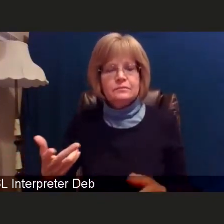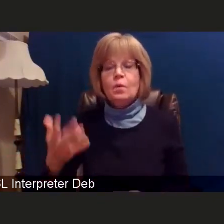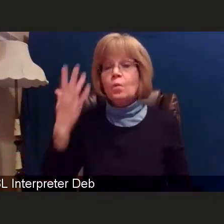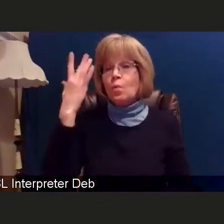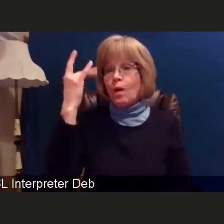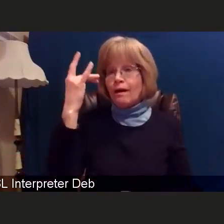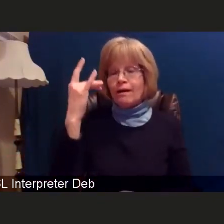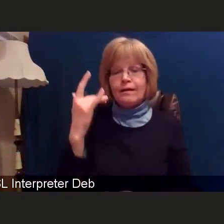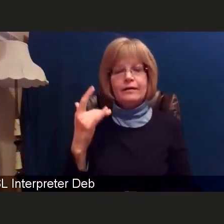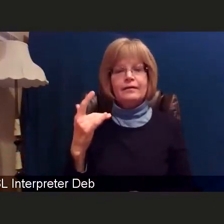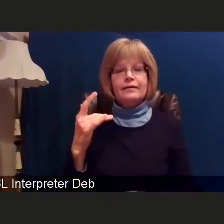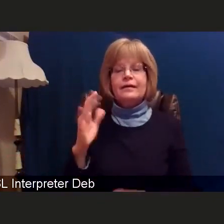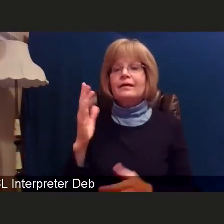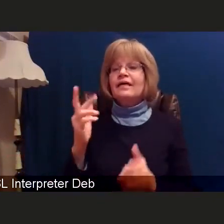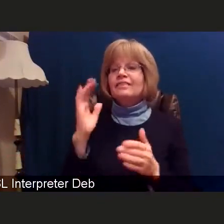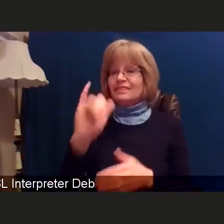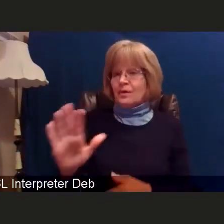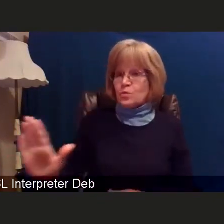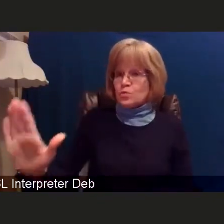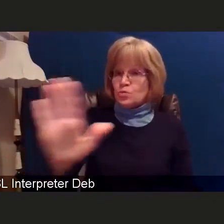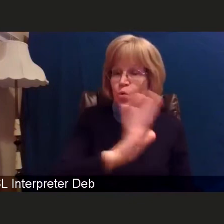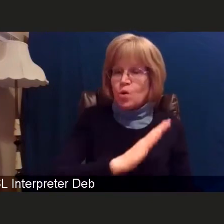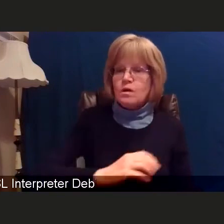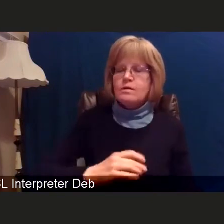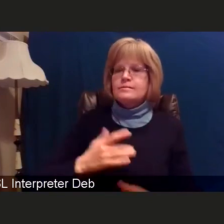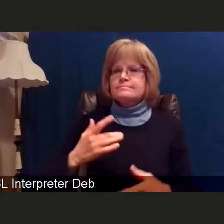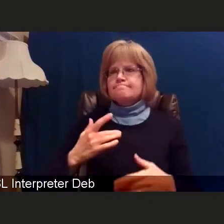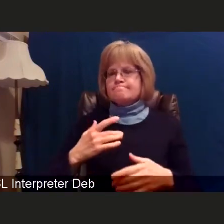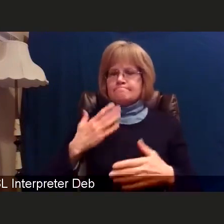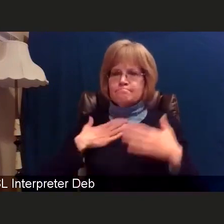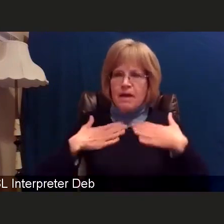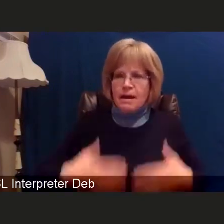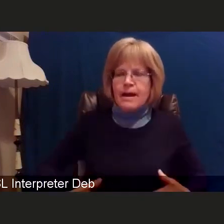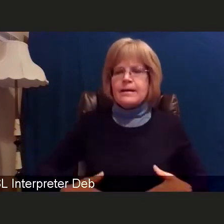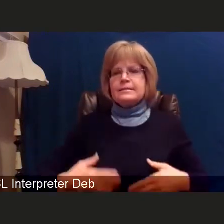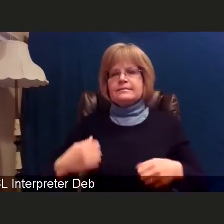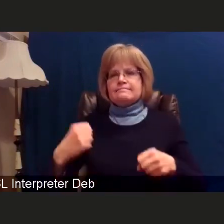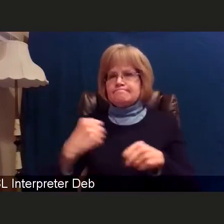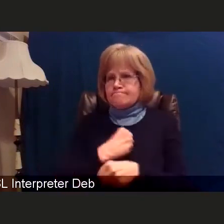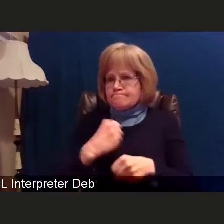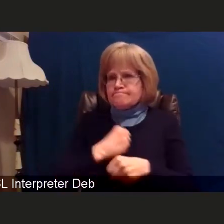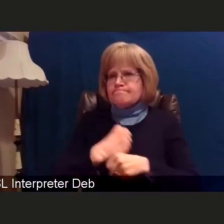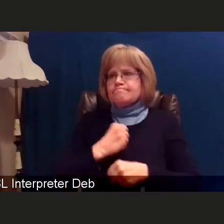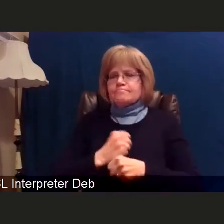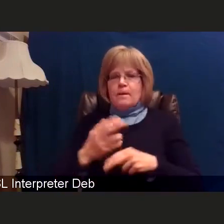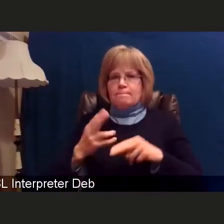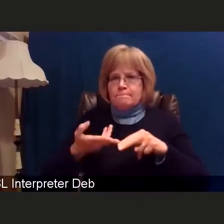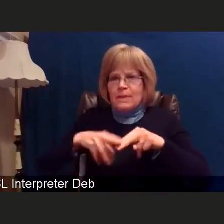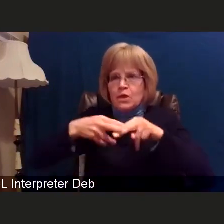that is your immune system's trigger to tell you that it's working, the immune system is working